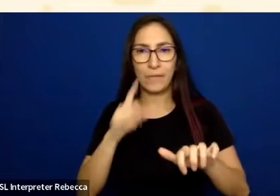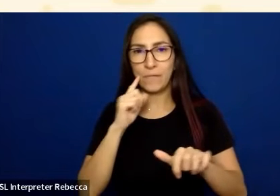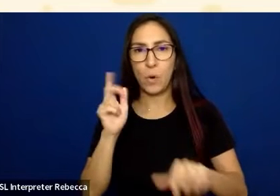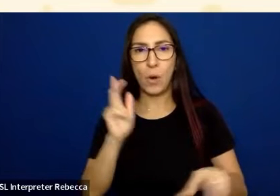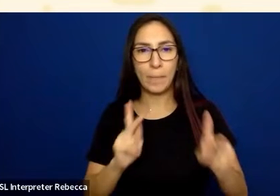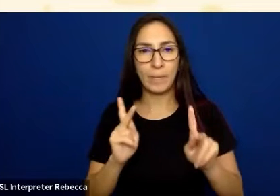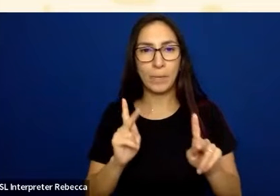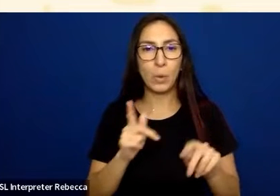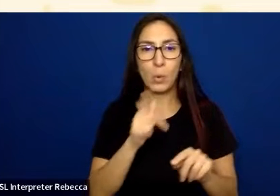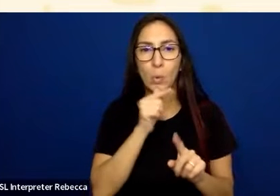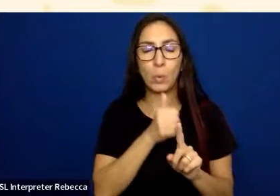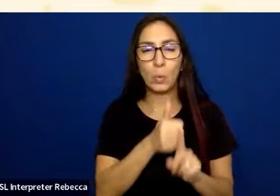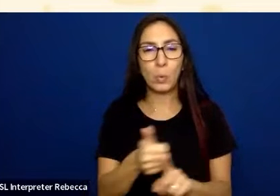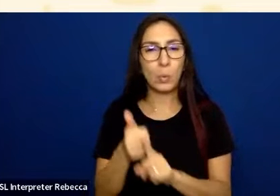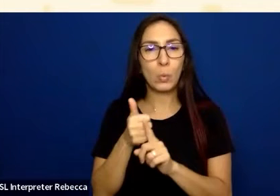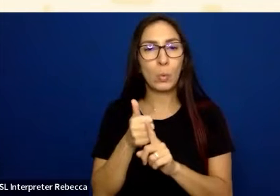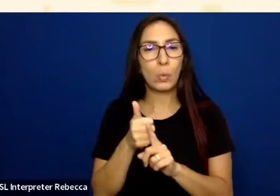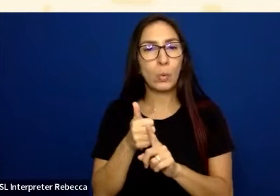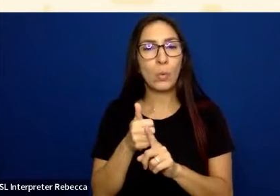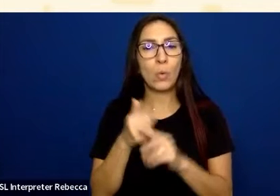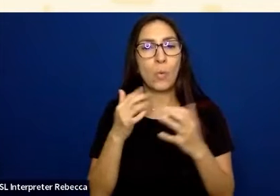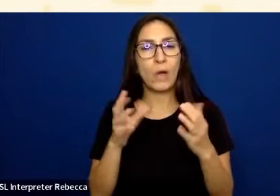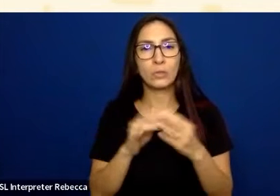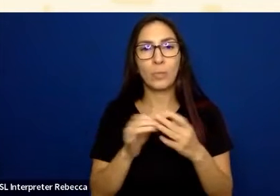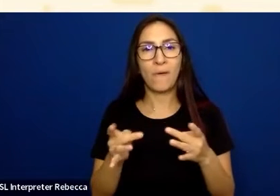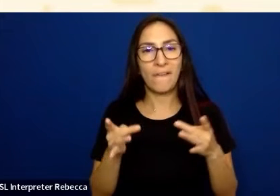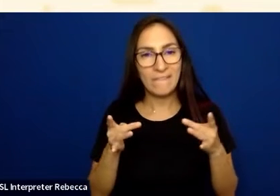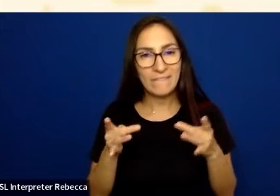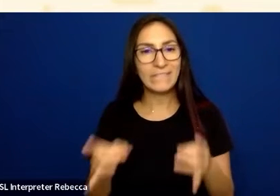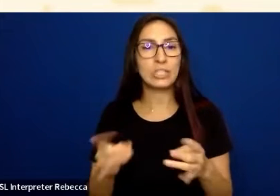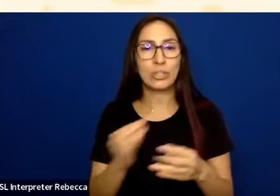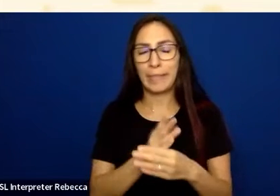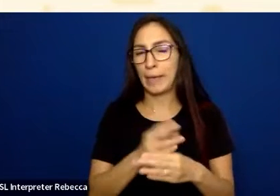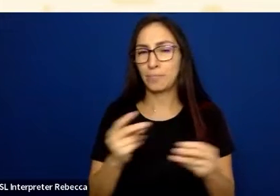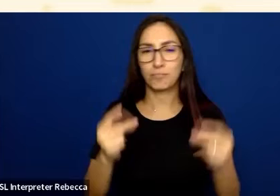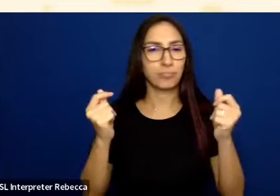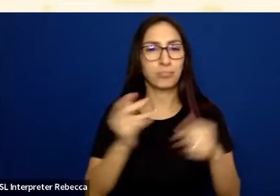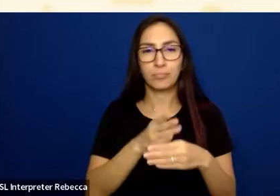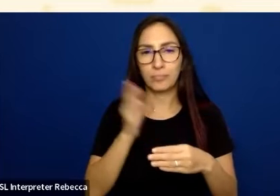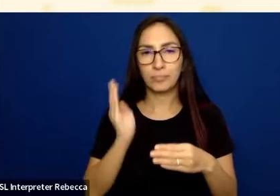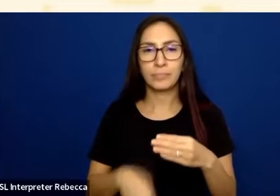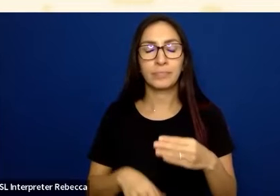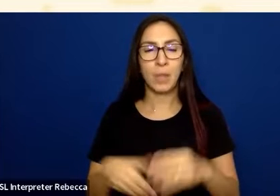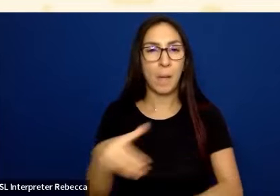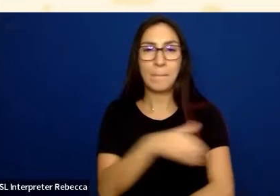to efficiently and quickly get the task done. They would generally rely on a keyboard.